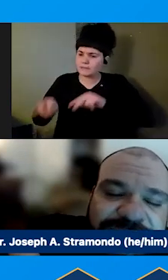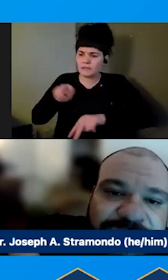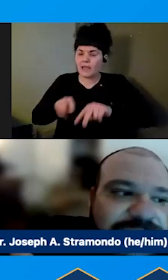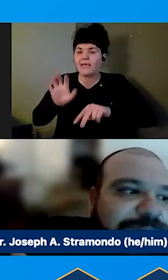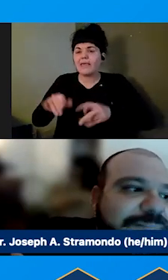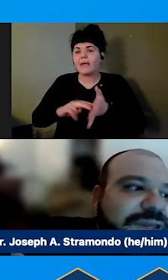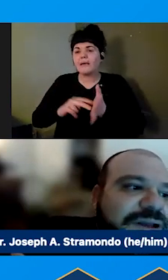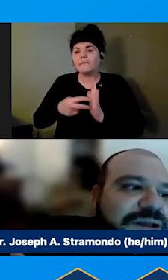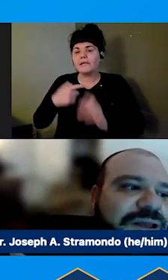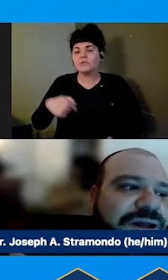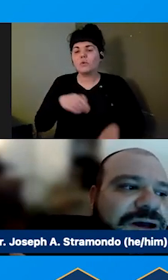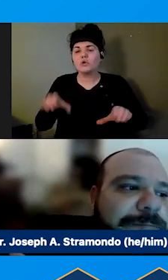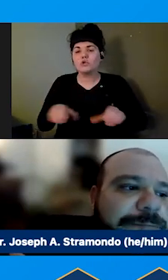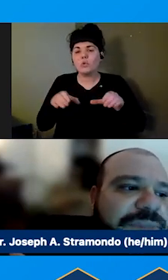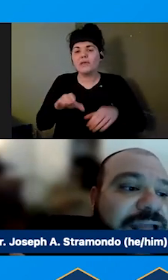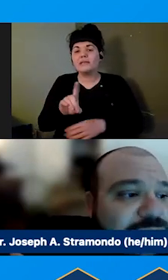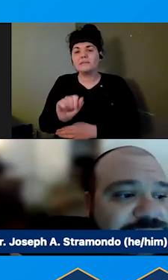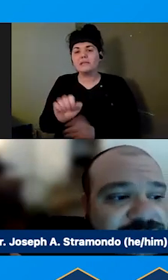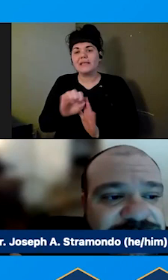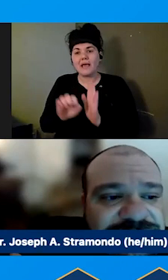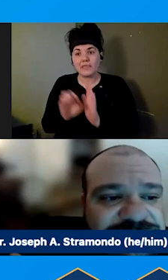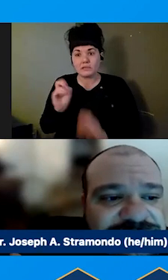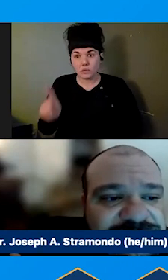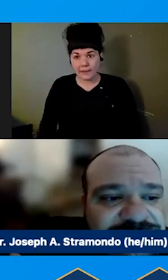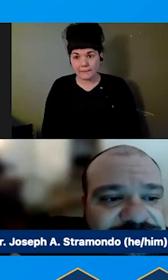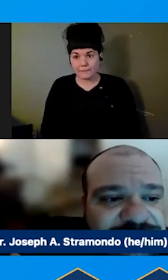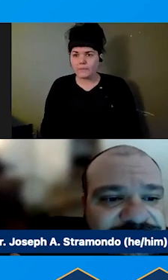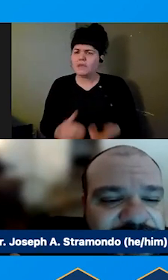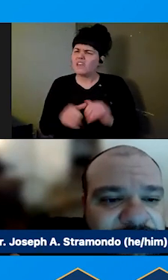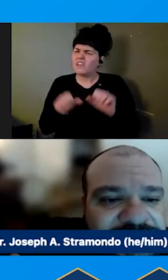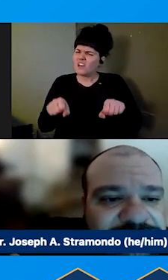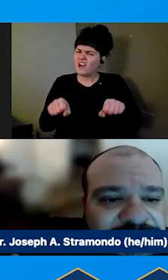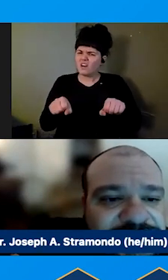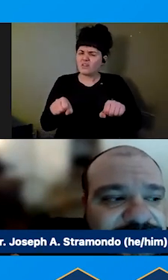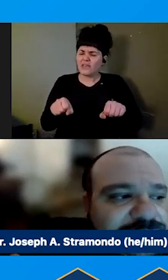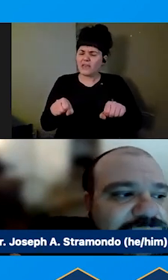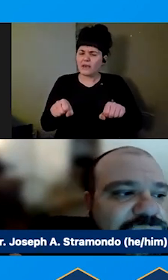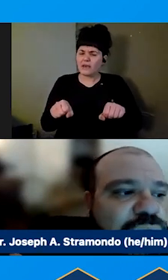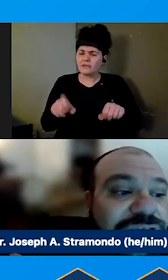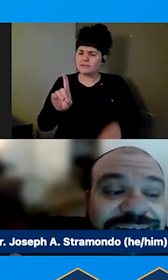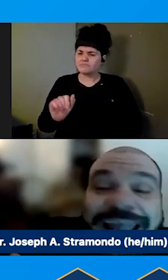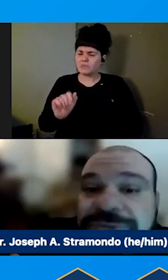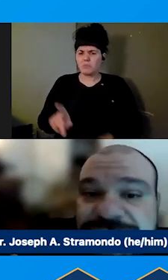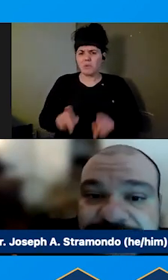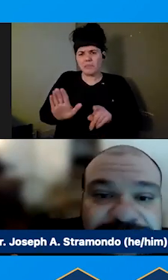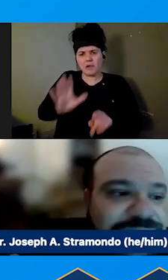experiences, we're doing disability ethics. How can the experiences of disability help